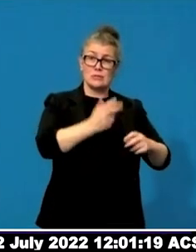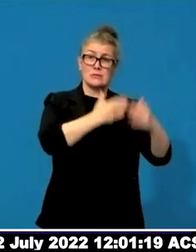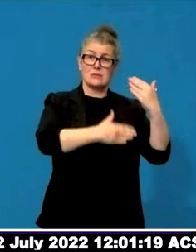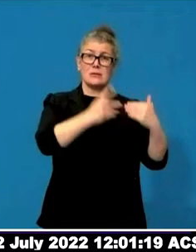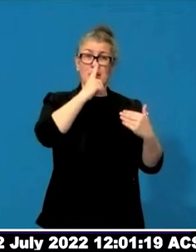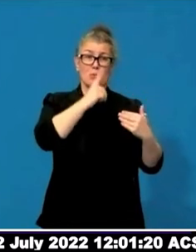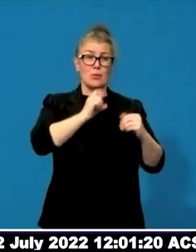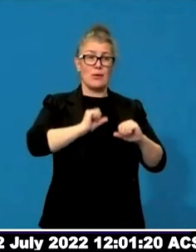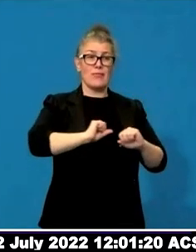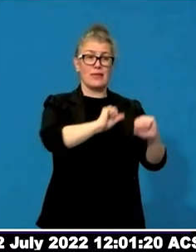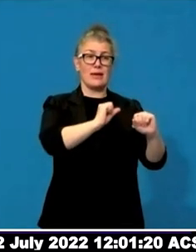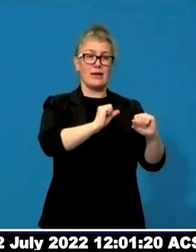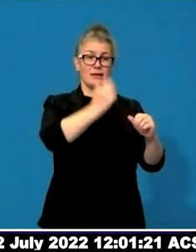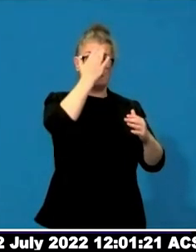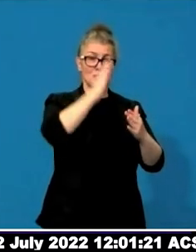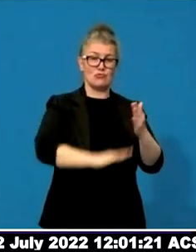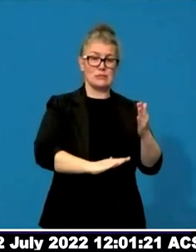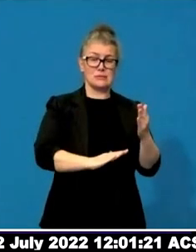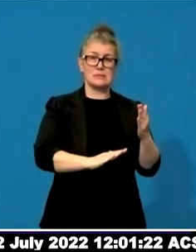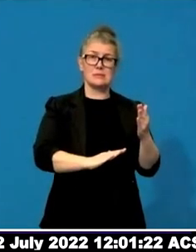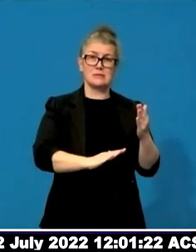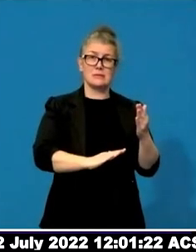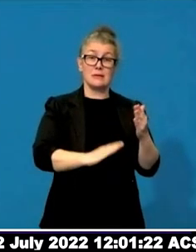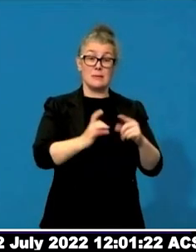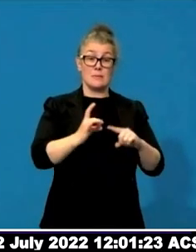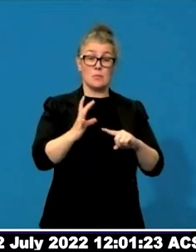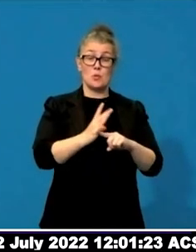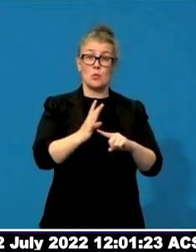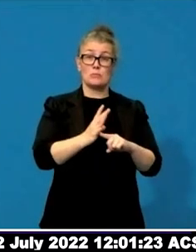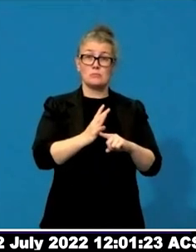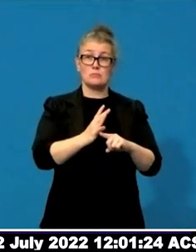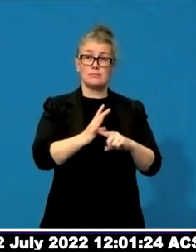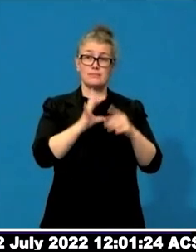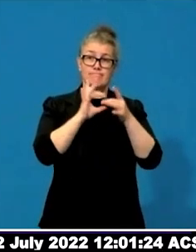the importance of connection, of culture, kin and country just cannot -